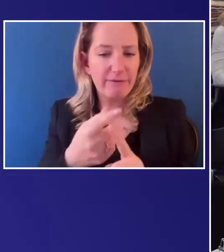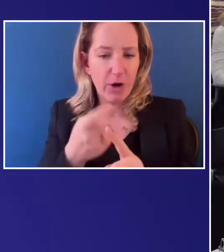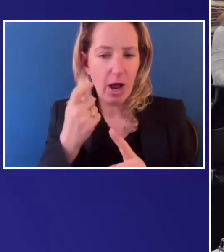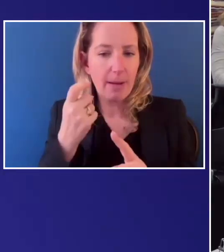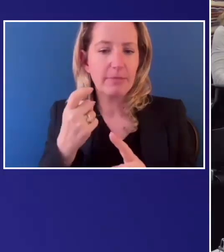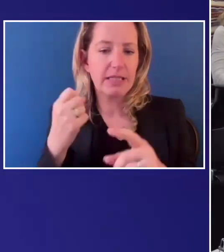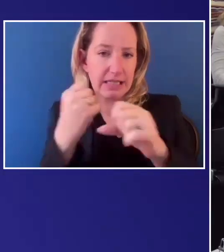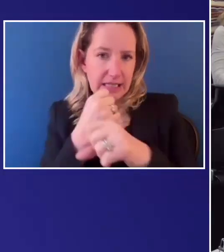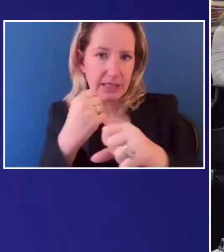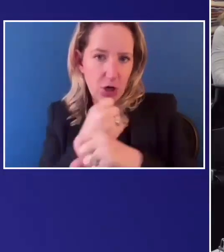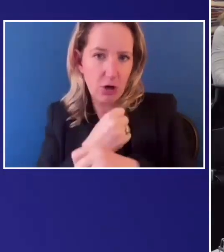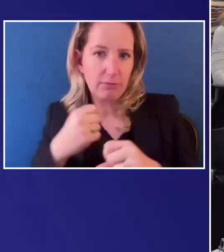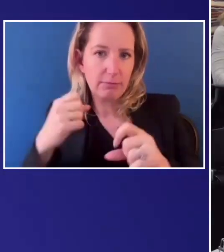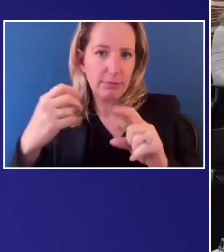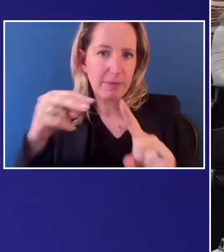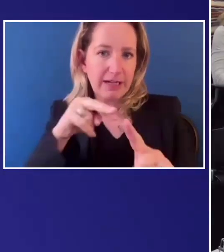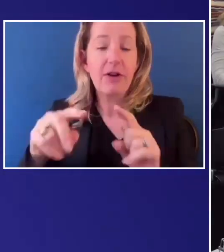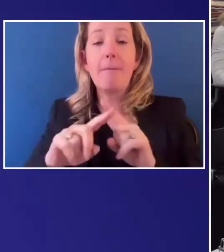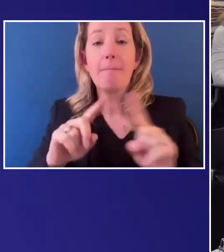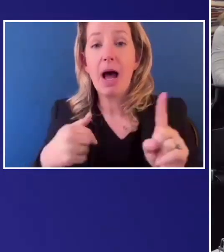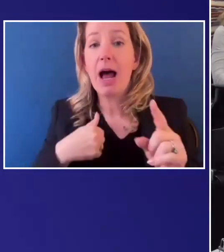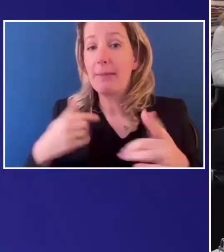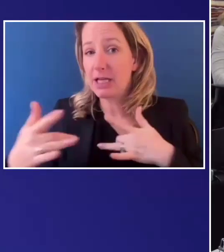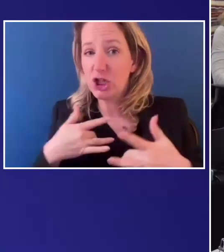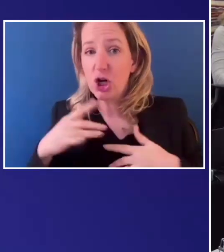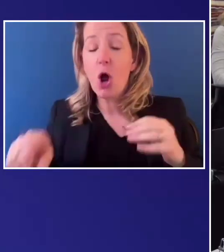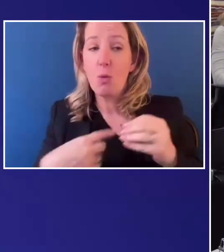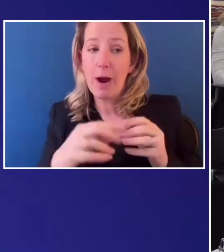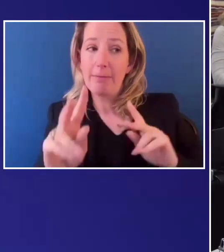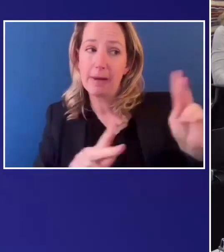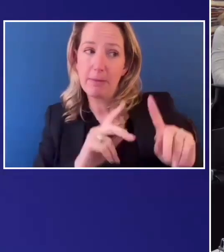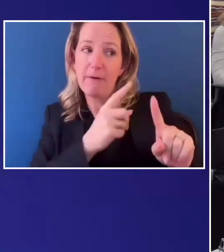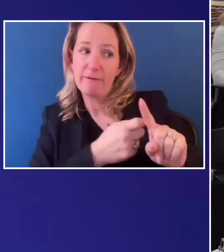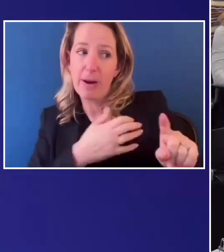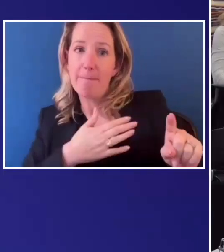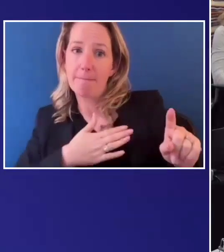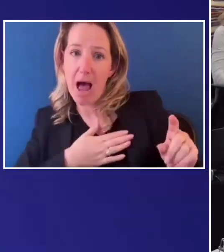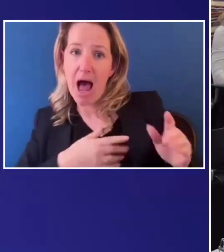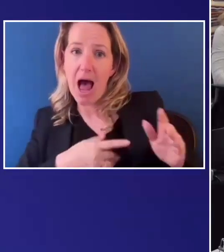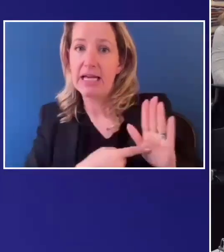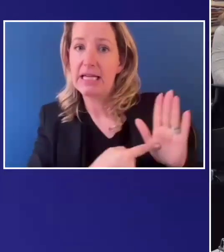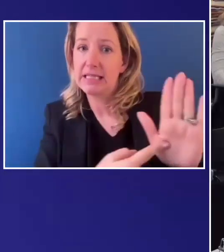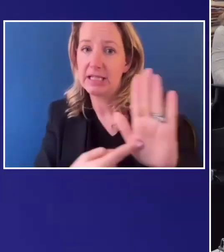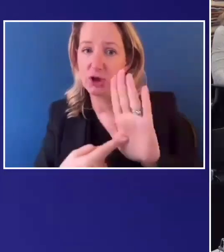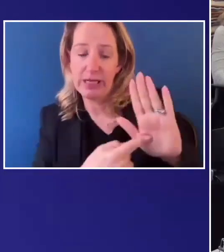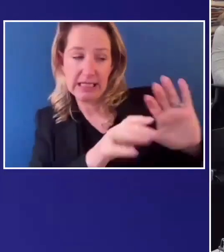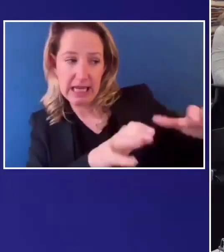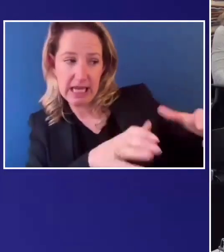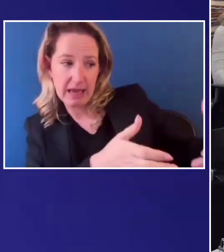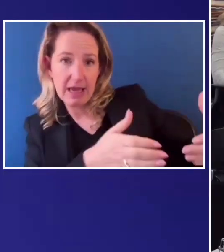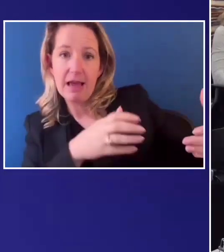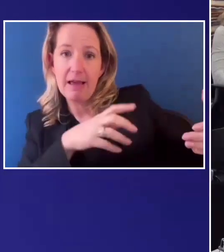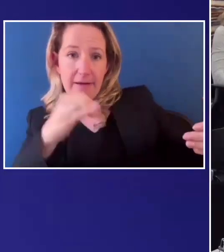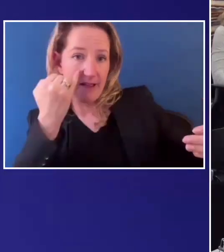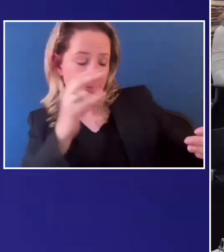concerned that when folks in my constituency look at this data, they may or may not reach assumptions or